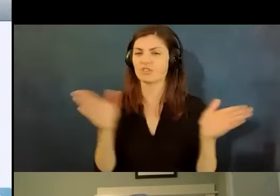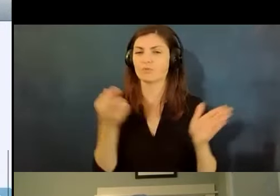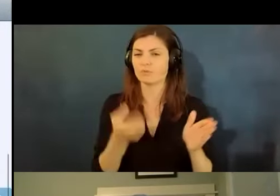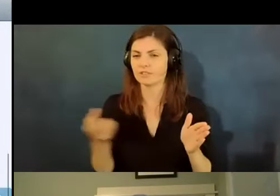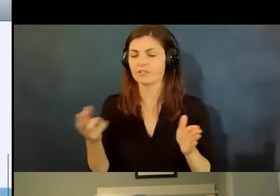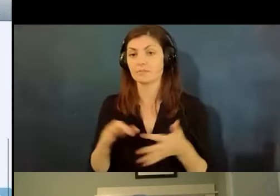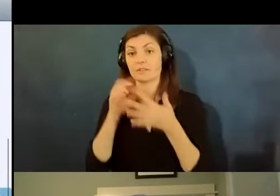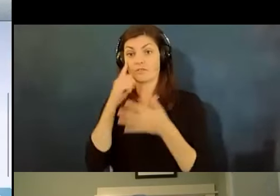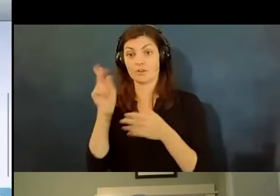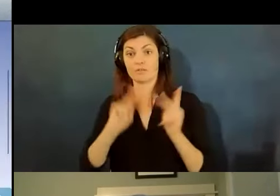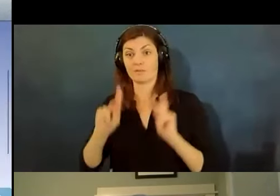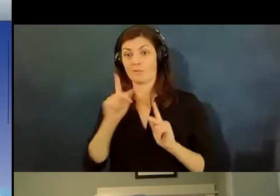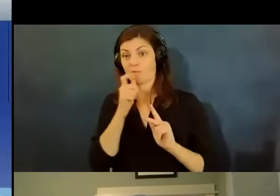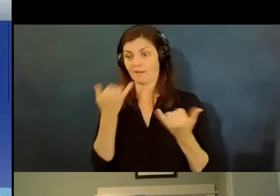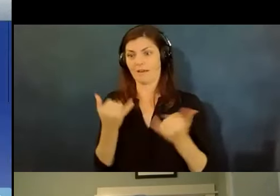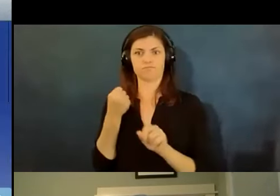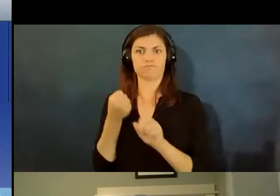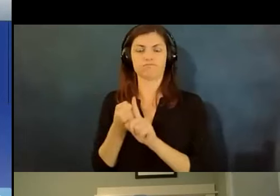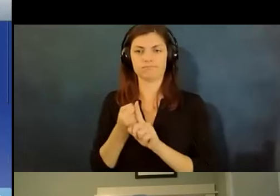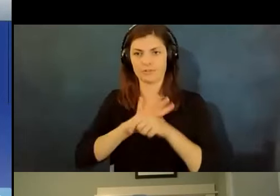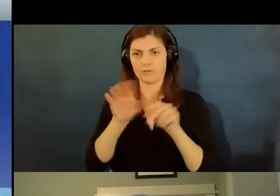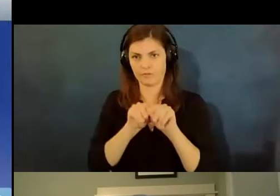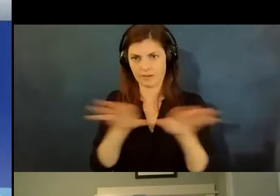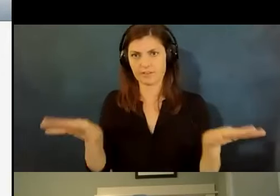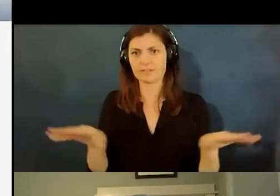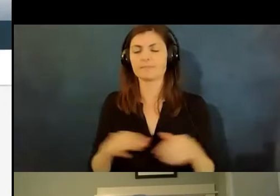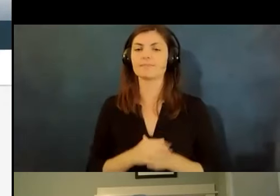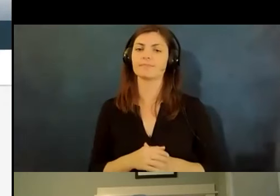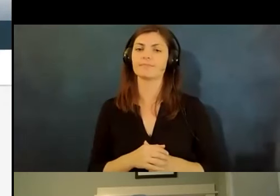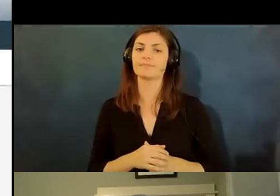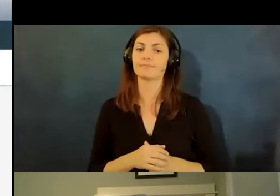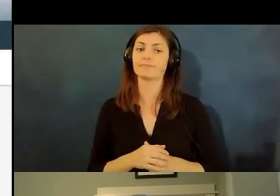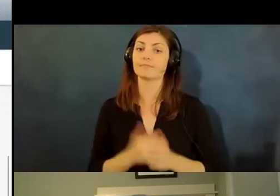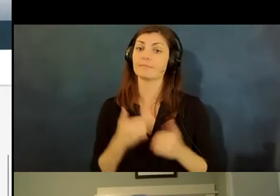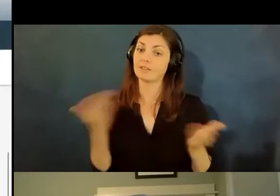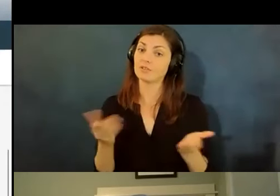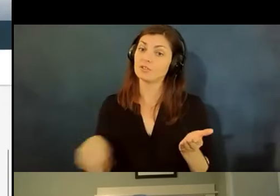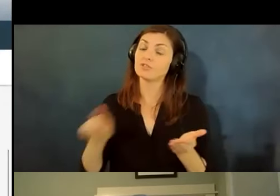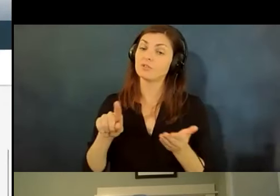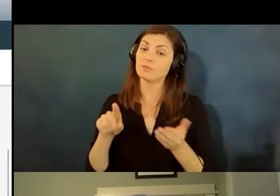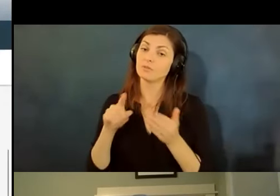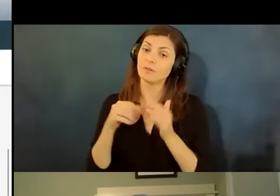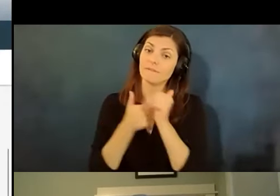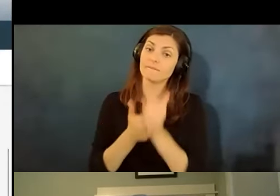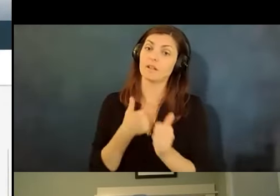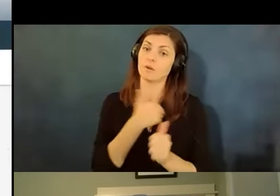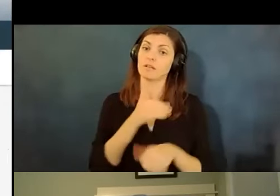affected by coronavirus we also encourage you to follow us on linkedin we also post there